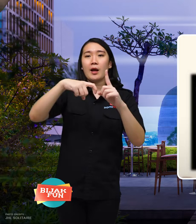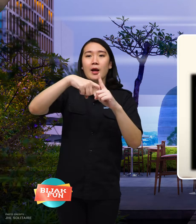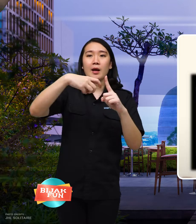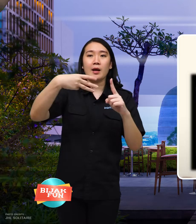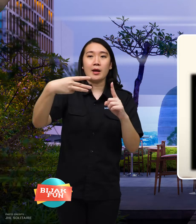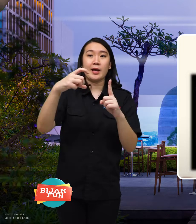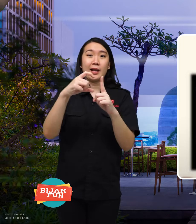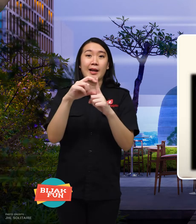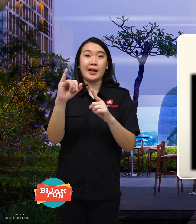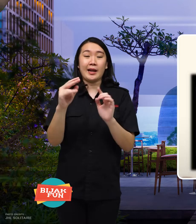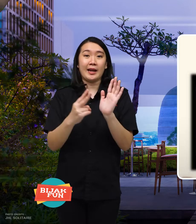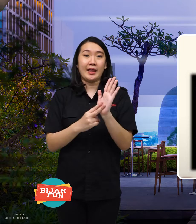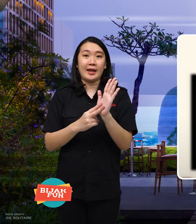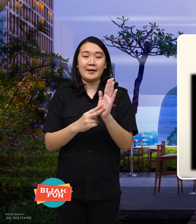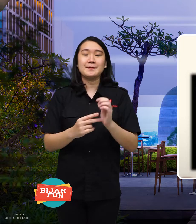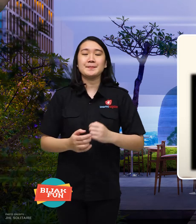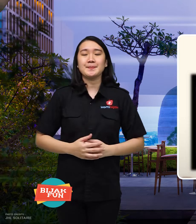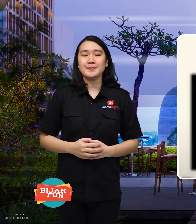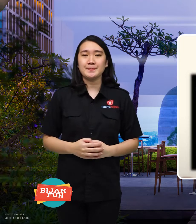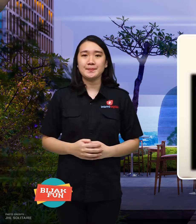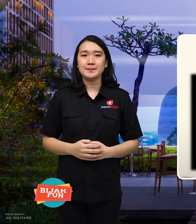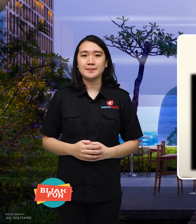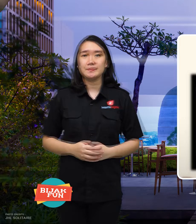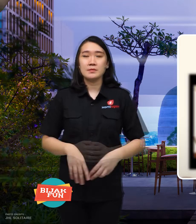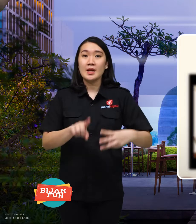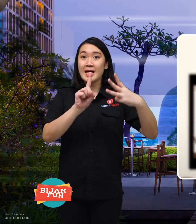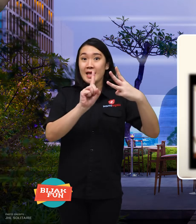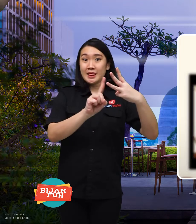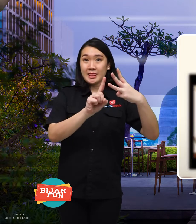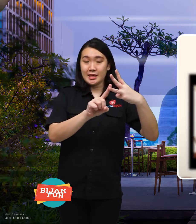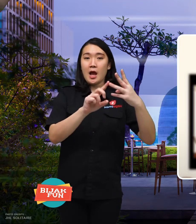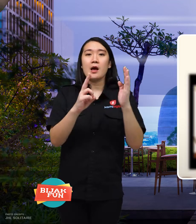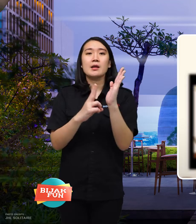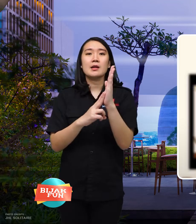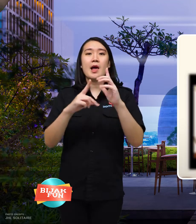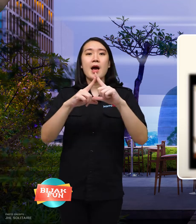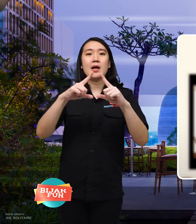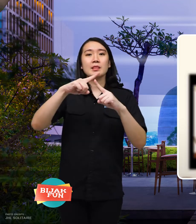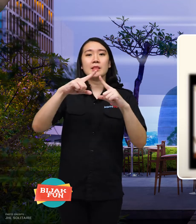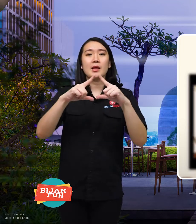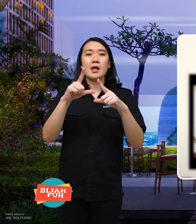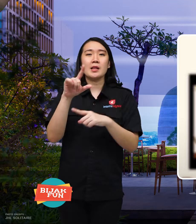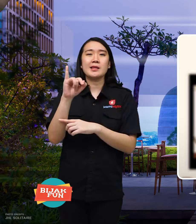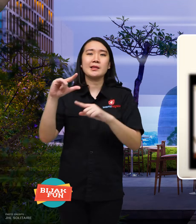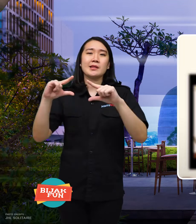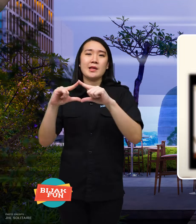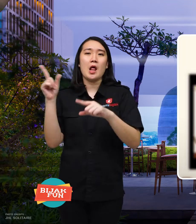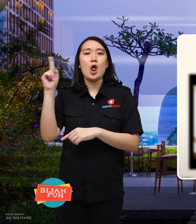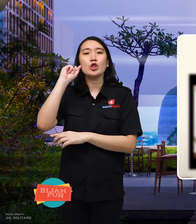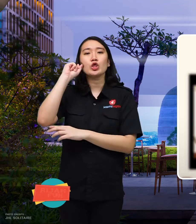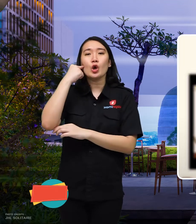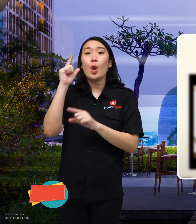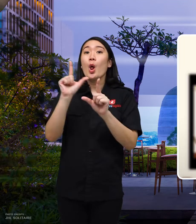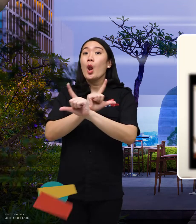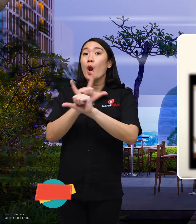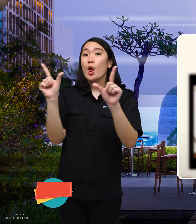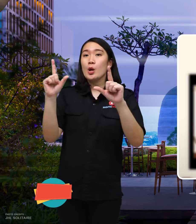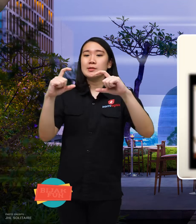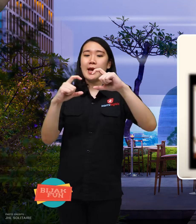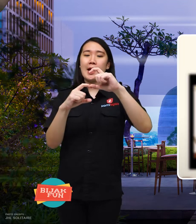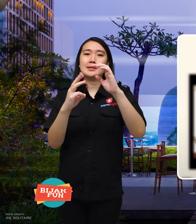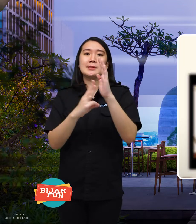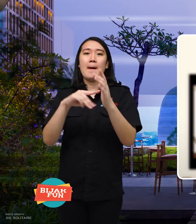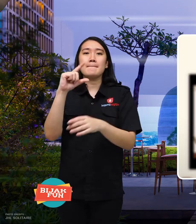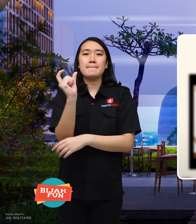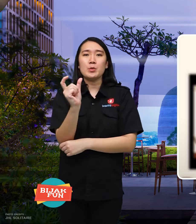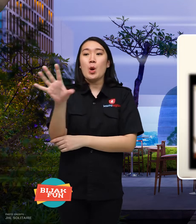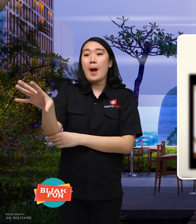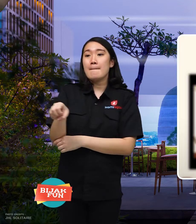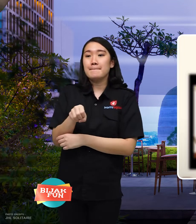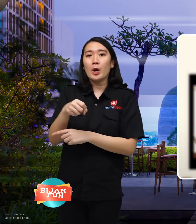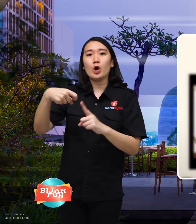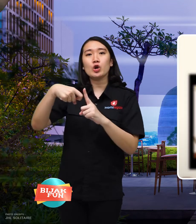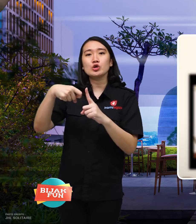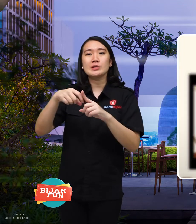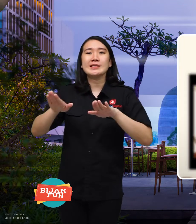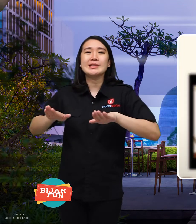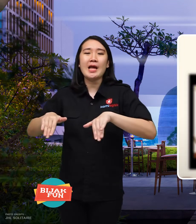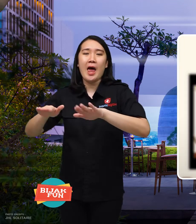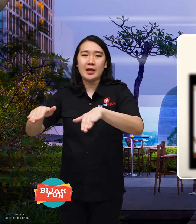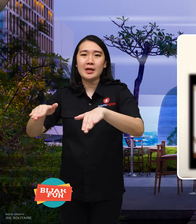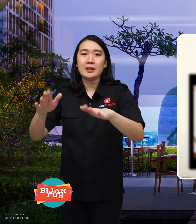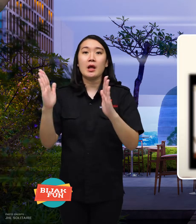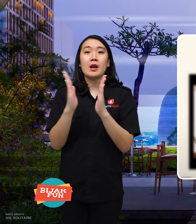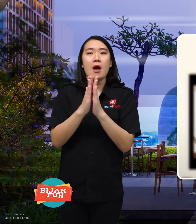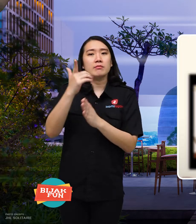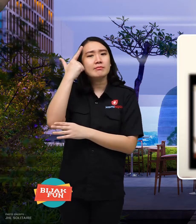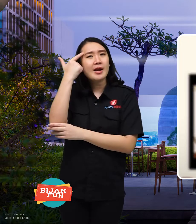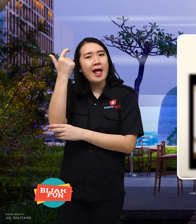The three Natalia Tuli graduated from high school who took sewing courses and learn to design clothes.